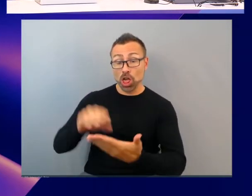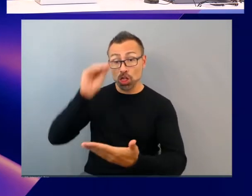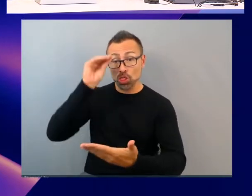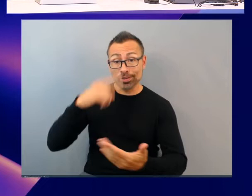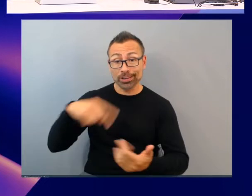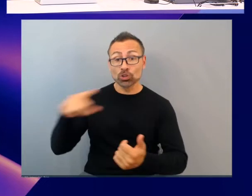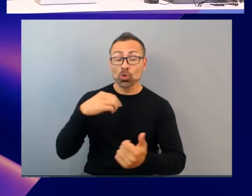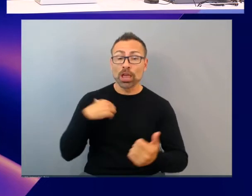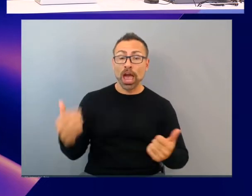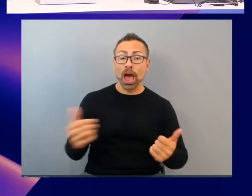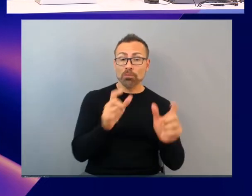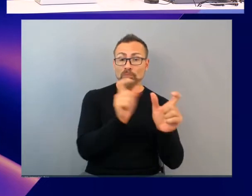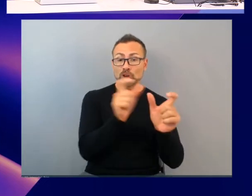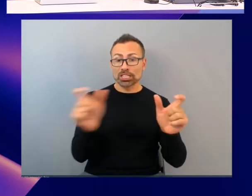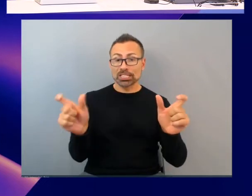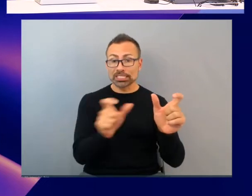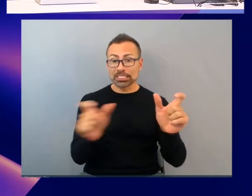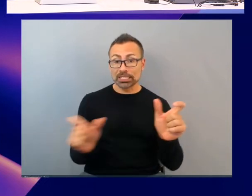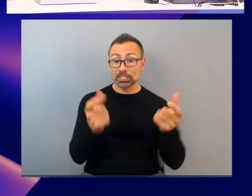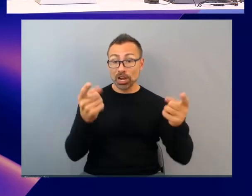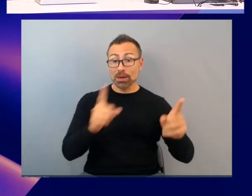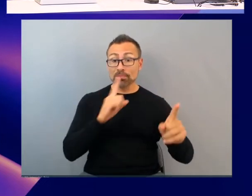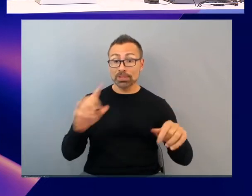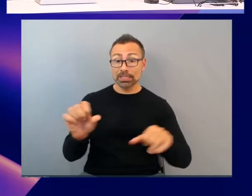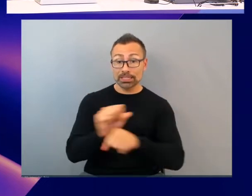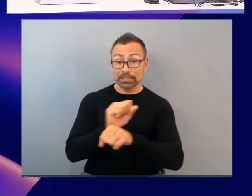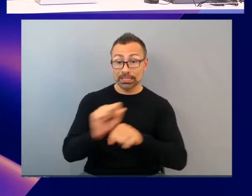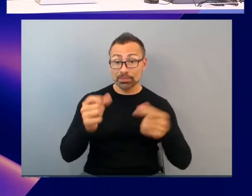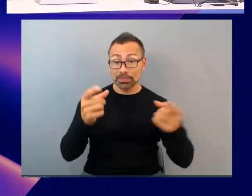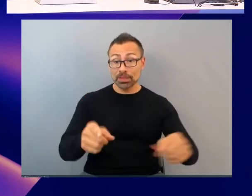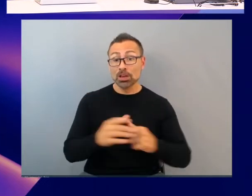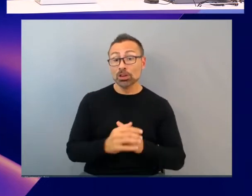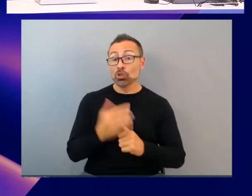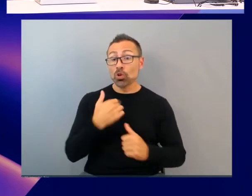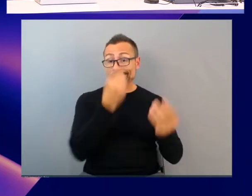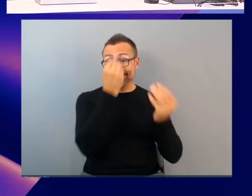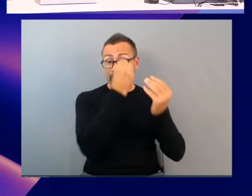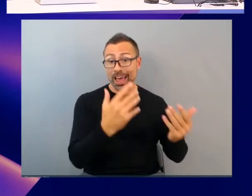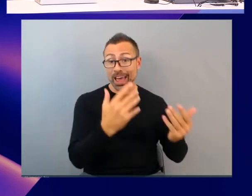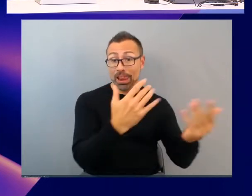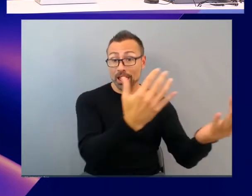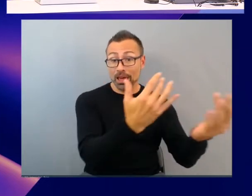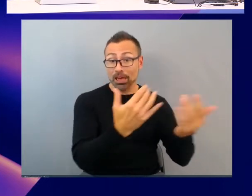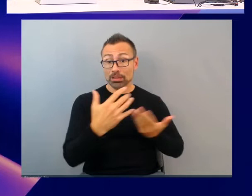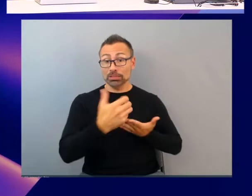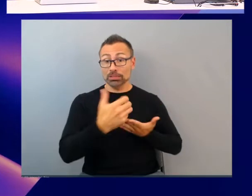where one could be whenever the data is coming, you see what event this customer is clicking on it.